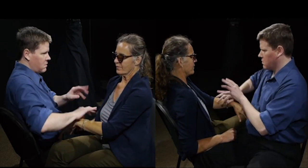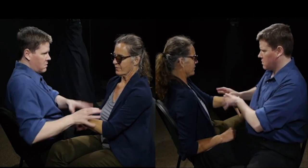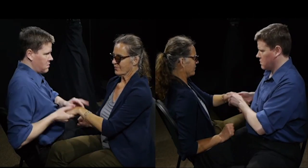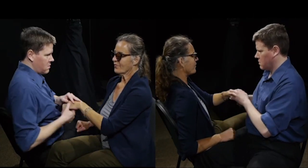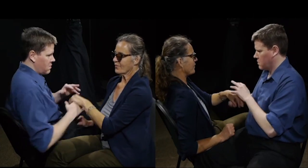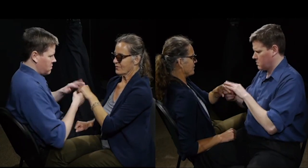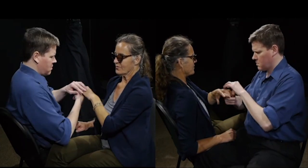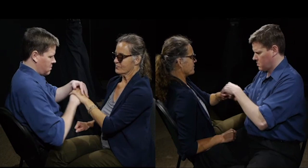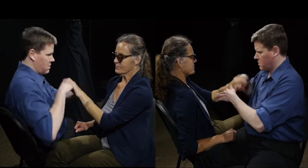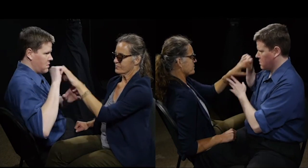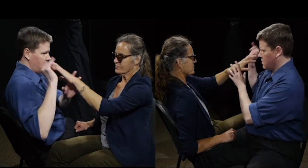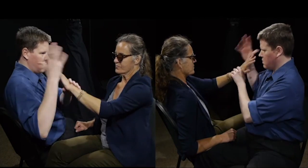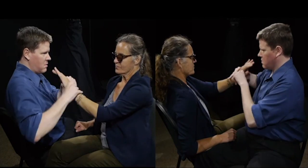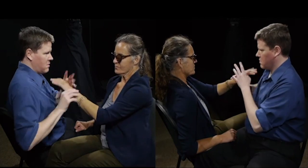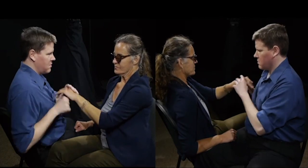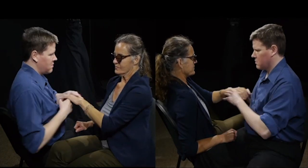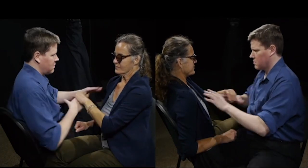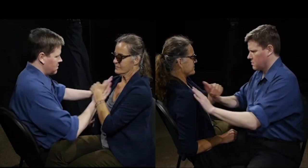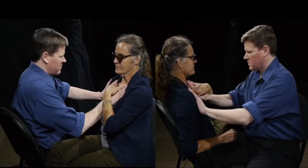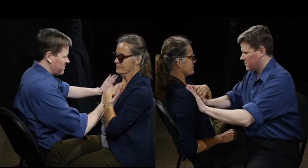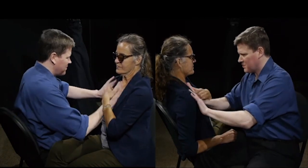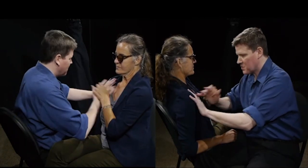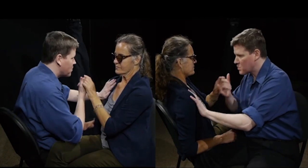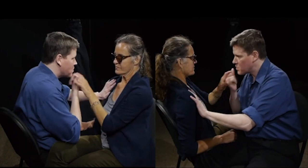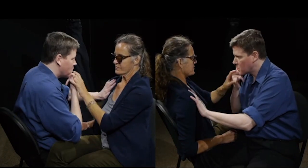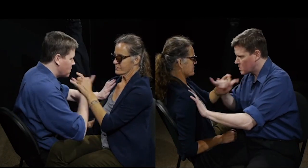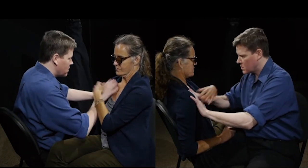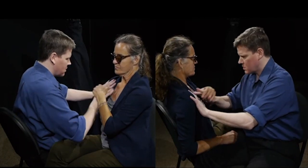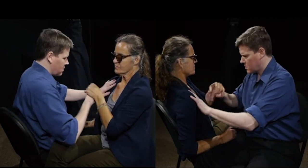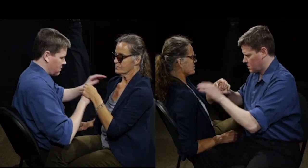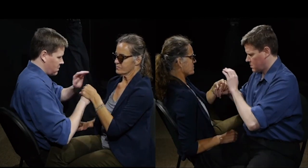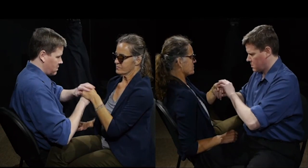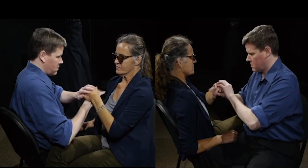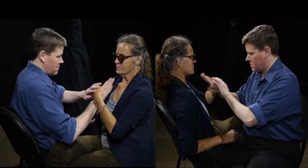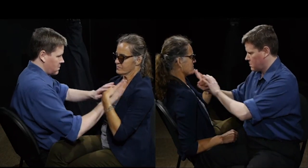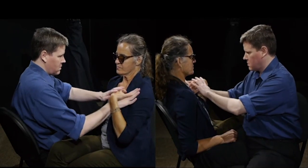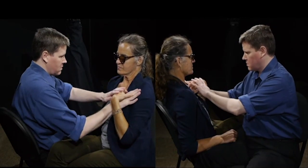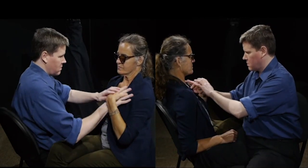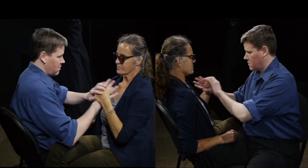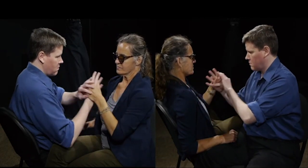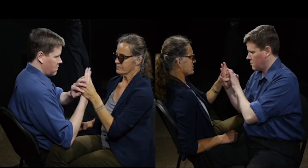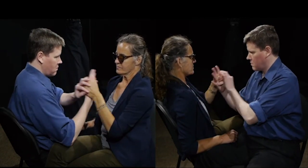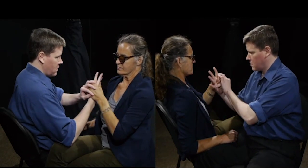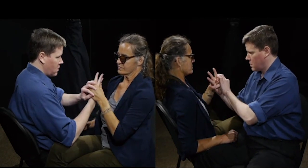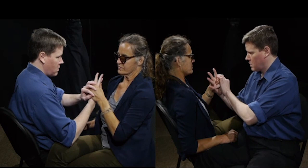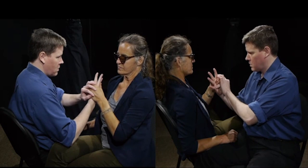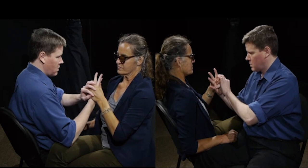one common mistake novices make is the uncoupling of these two hands to try to add information onto that hand,